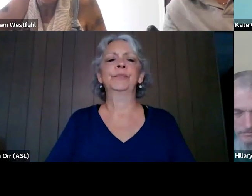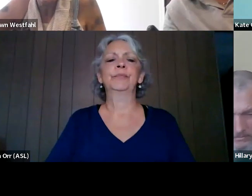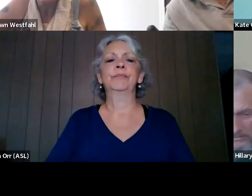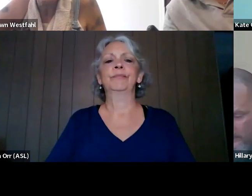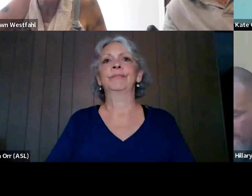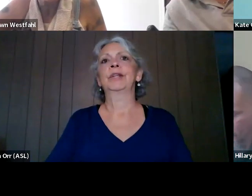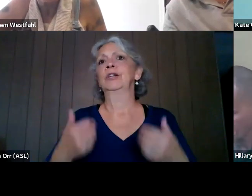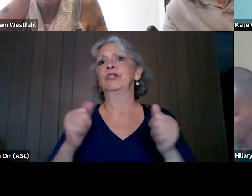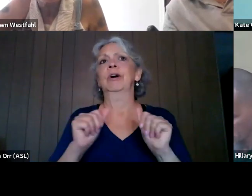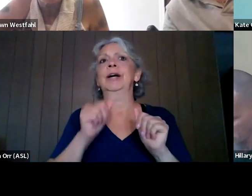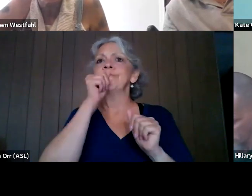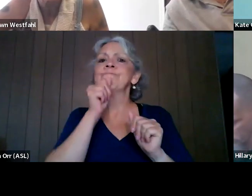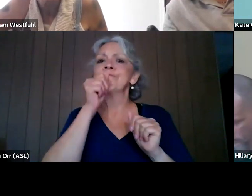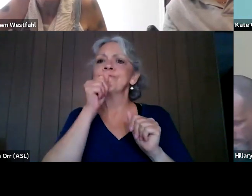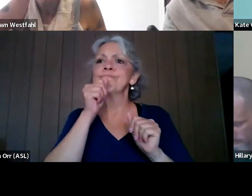Try to stay alive until they figure something out, right?